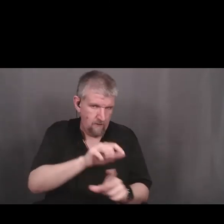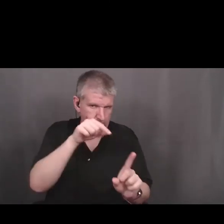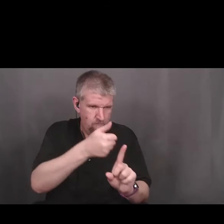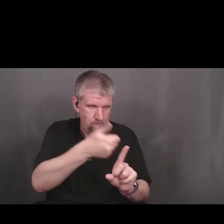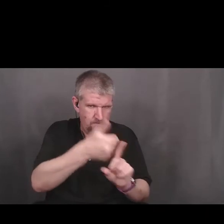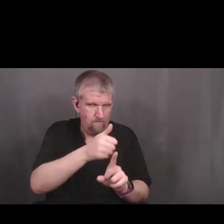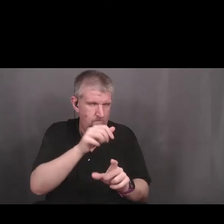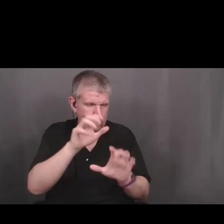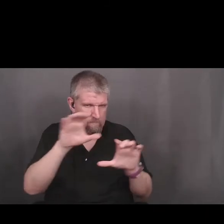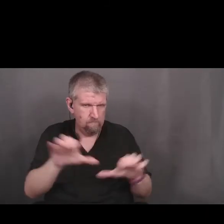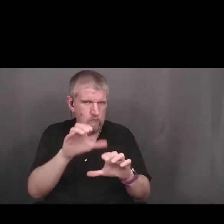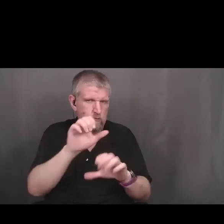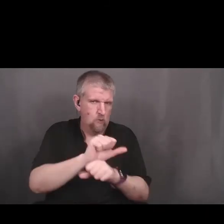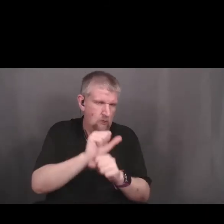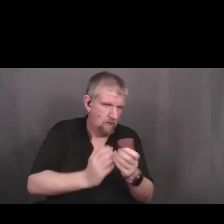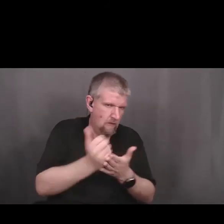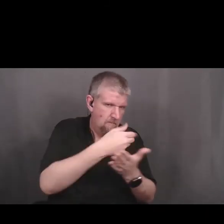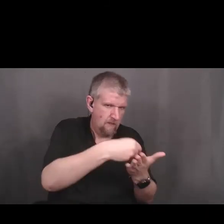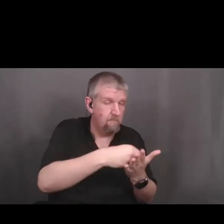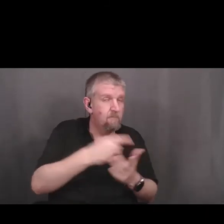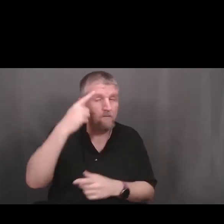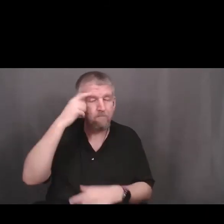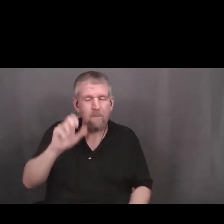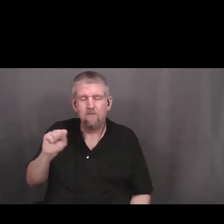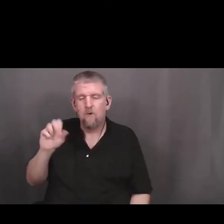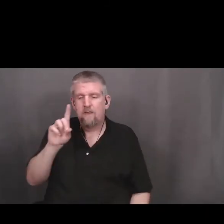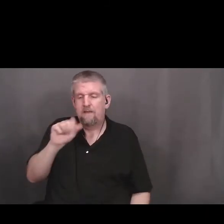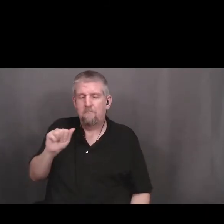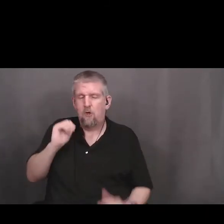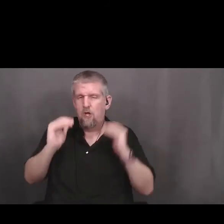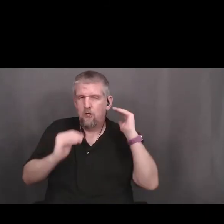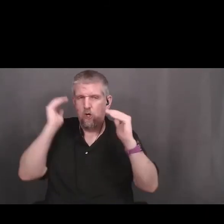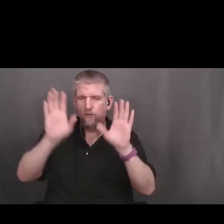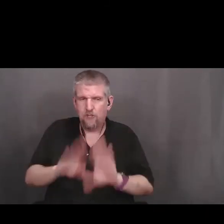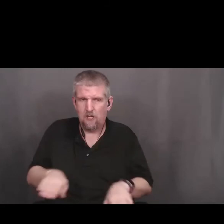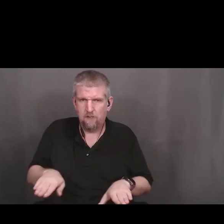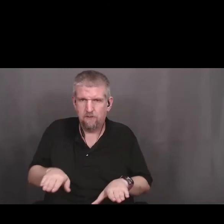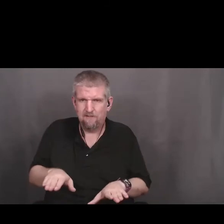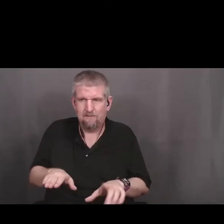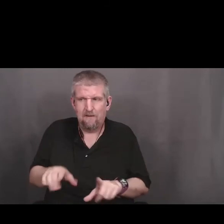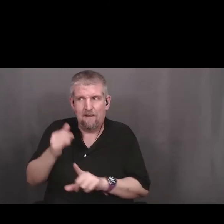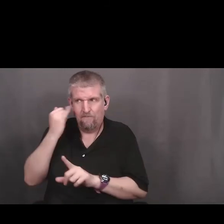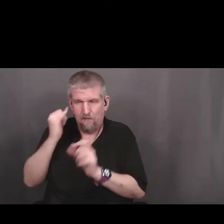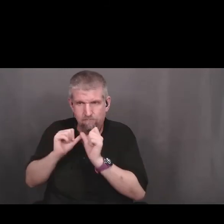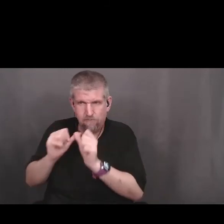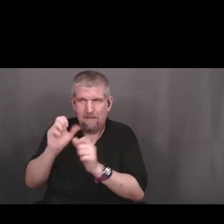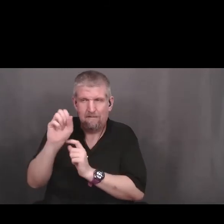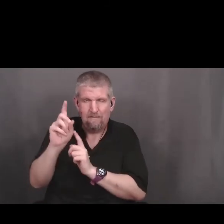So, but under the disabled adult child benefit, if they were receiving SSDI that way, then yes,